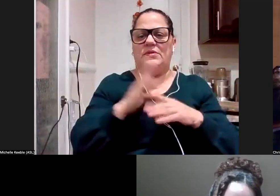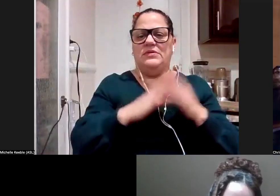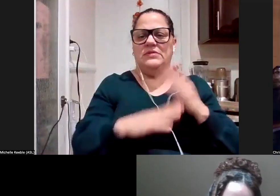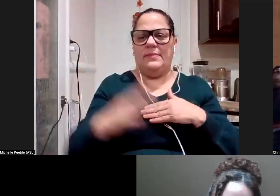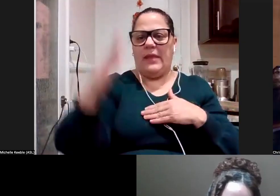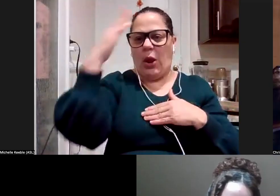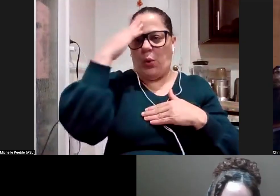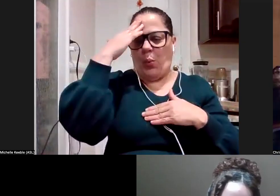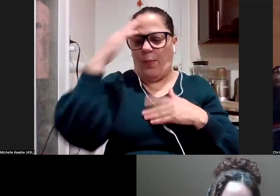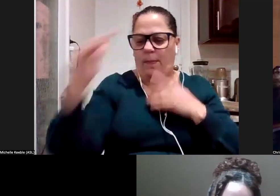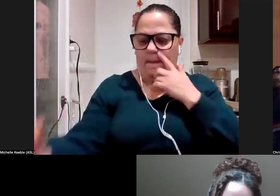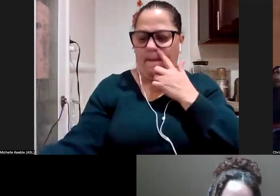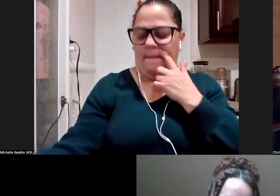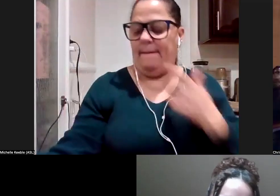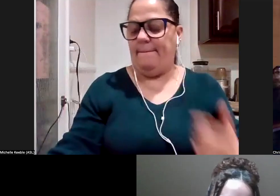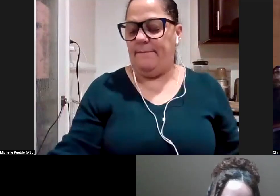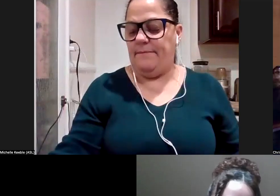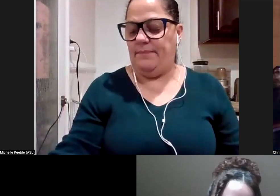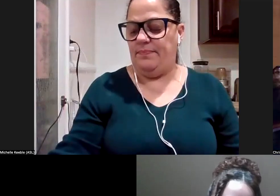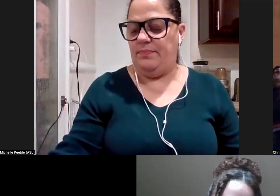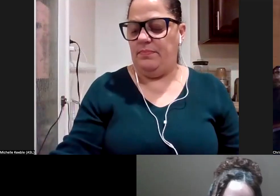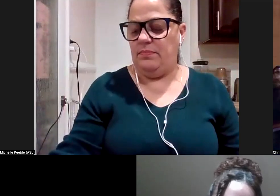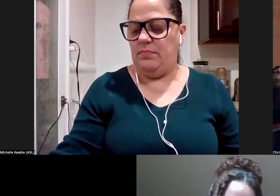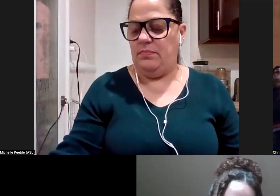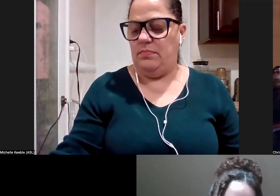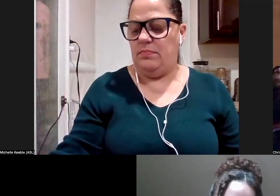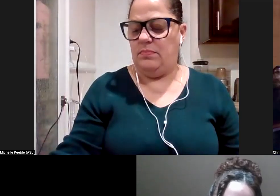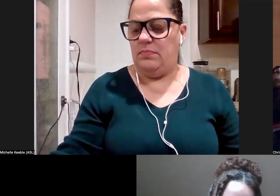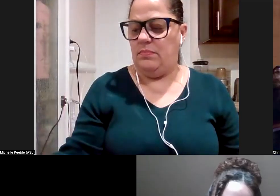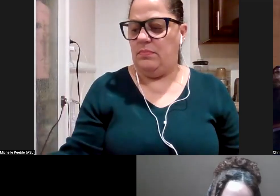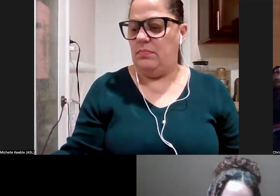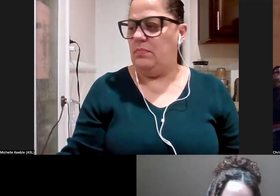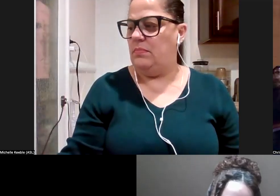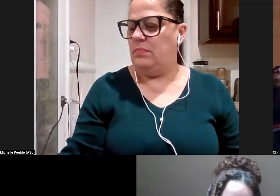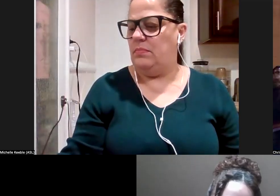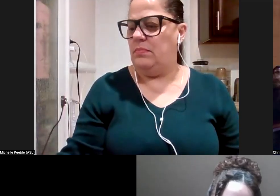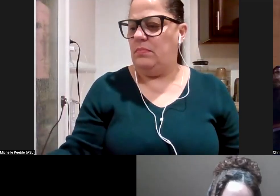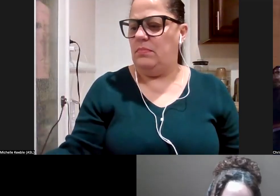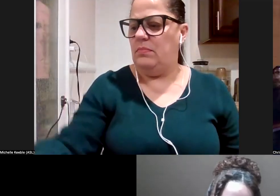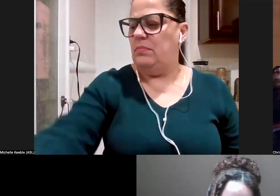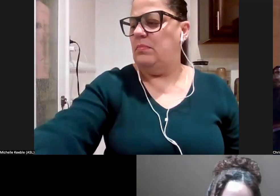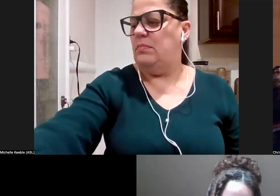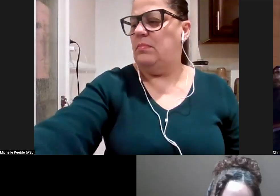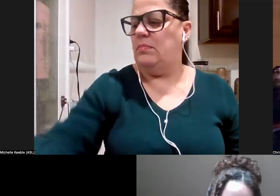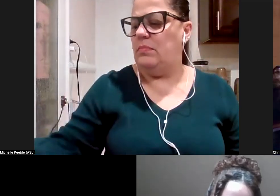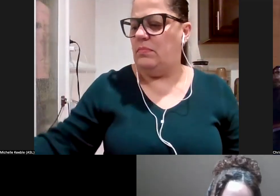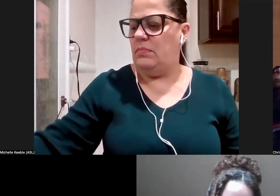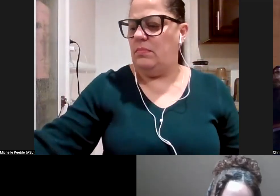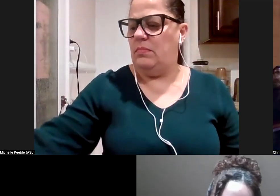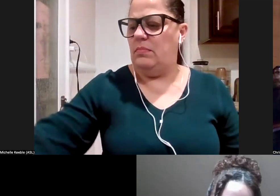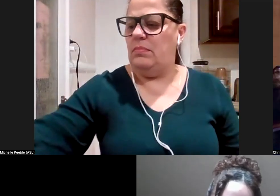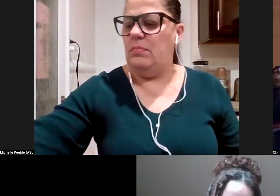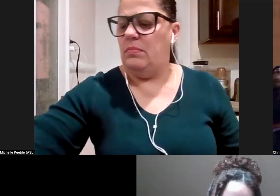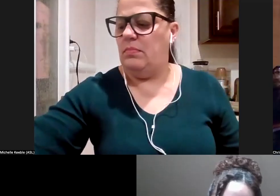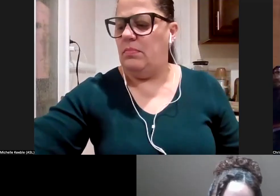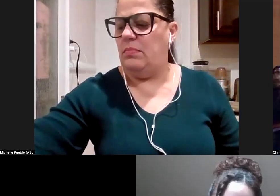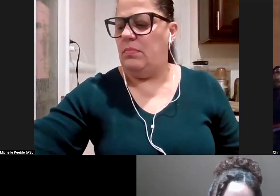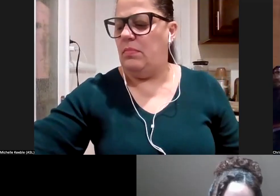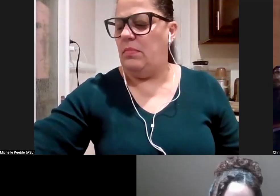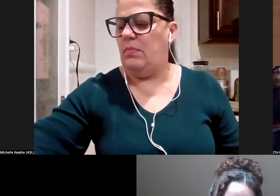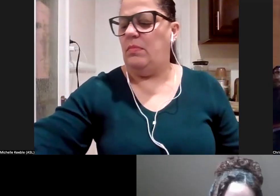[CHRIS] Oh, that um as I said, that was uh one of our finer moments. And um I'm still part of